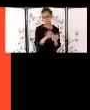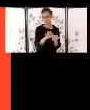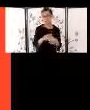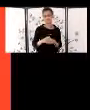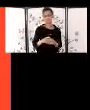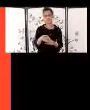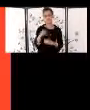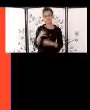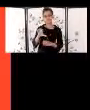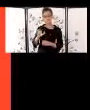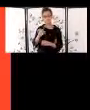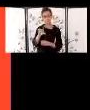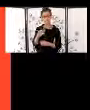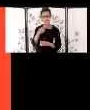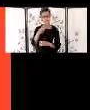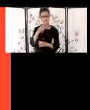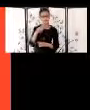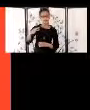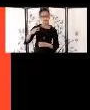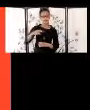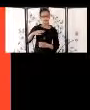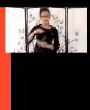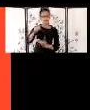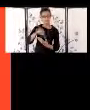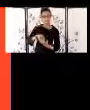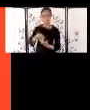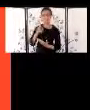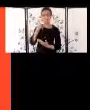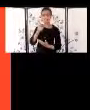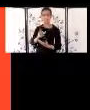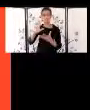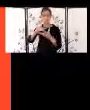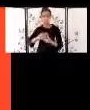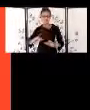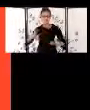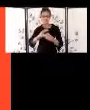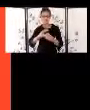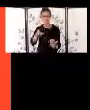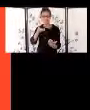not mean that the application should be an artistic expression in and of itself, or that